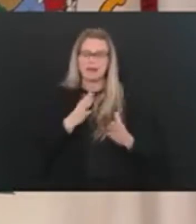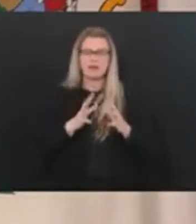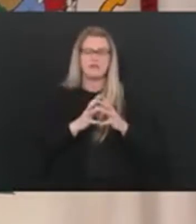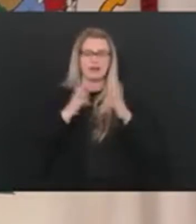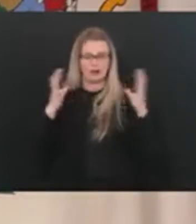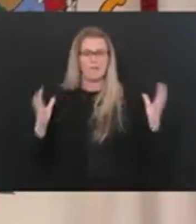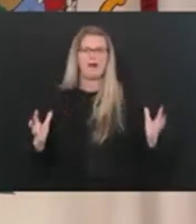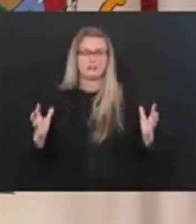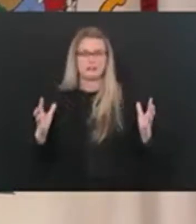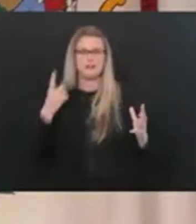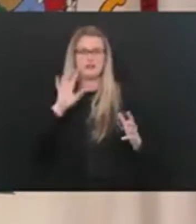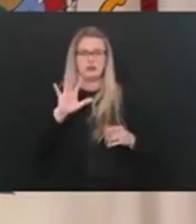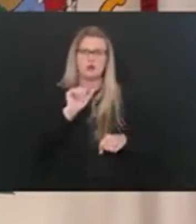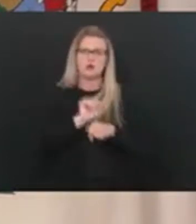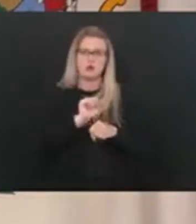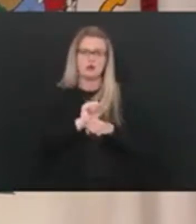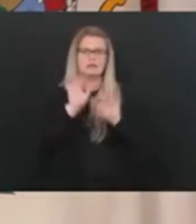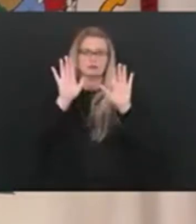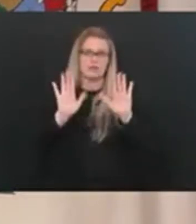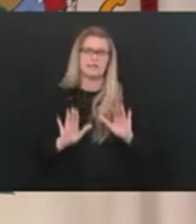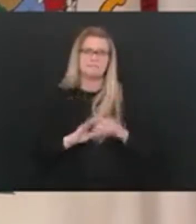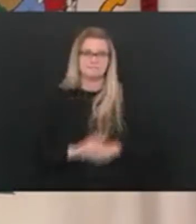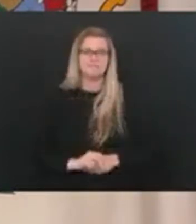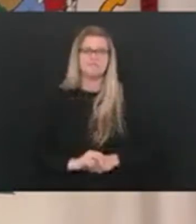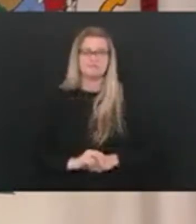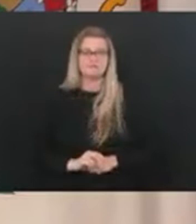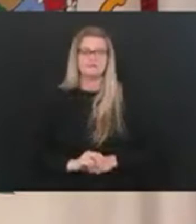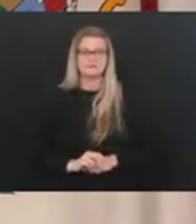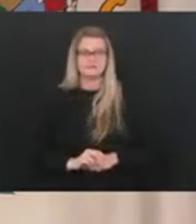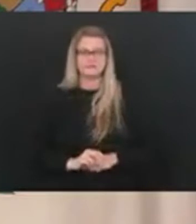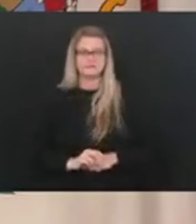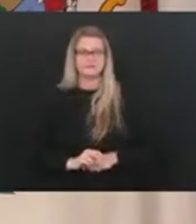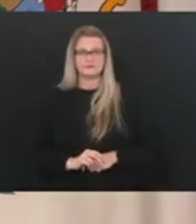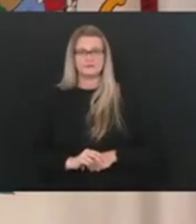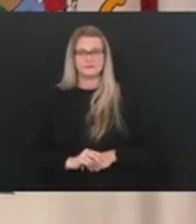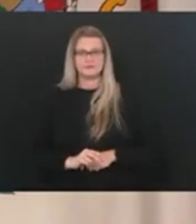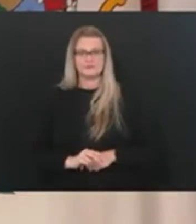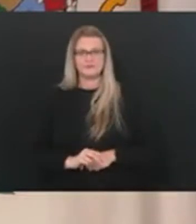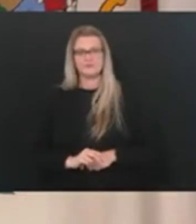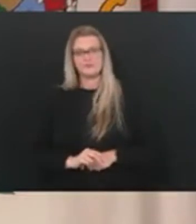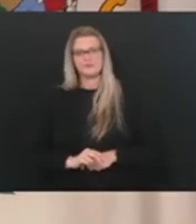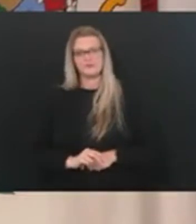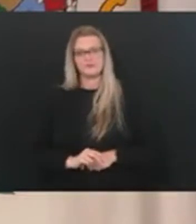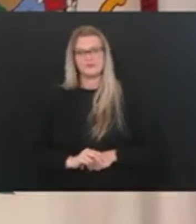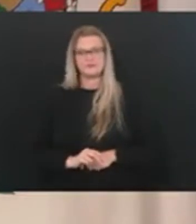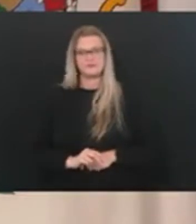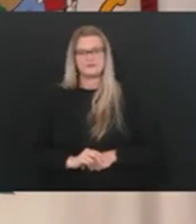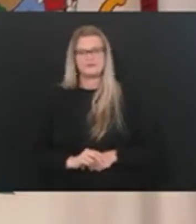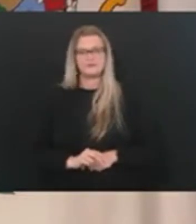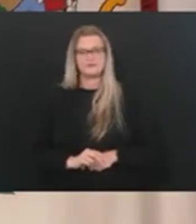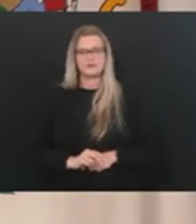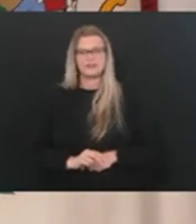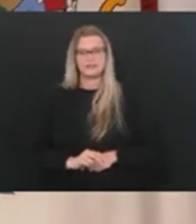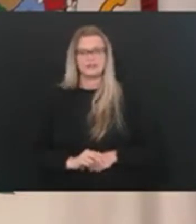VOAD VOLUNTEERS, SOMETIMES DON'T MENTION OUR FOOD BANK AND FOOD BANK VOLUNTEERS BUT THANK YOU FOR ALL THE GREAT WORK YOU'RE